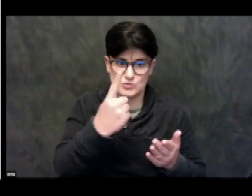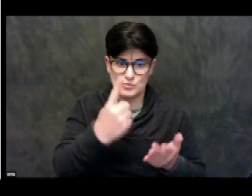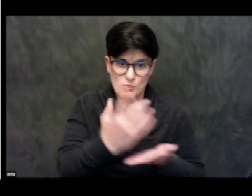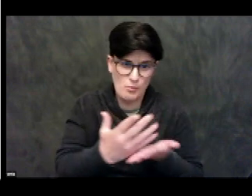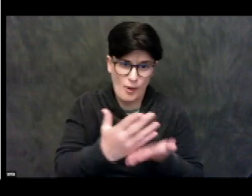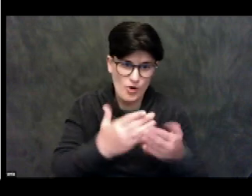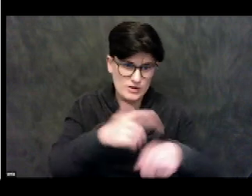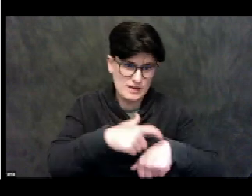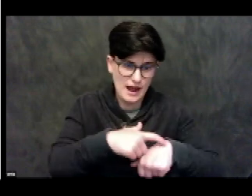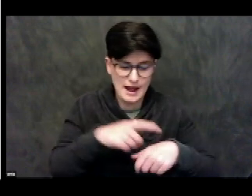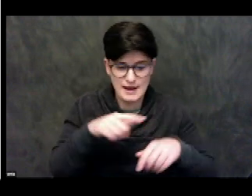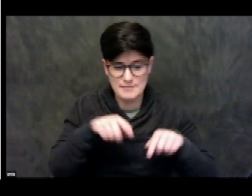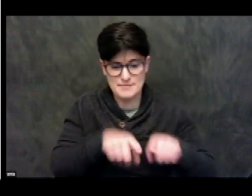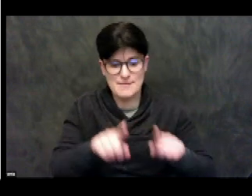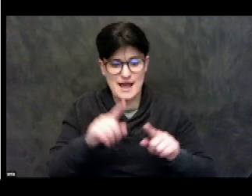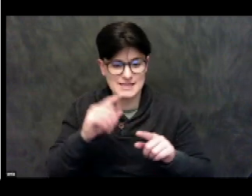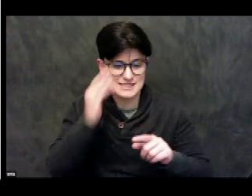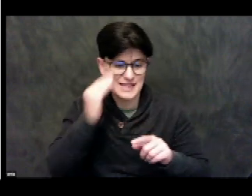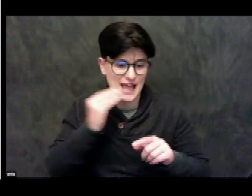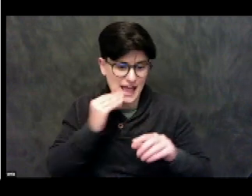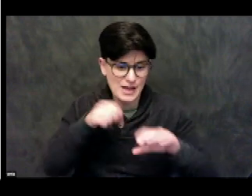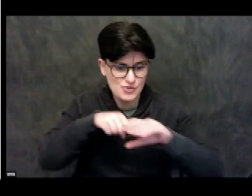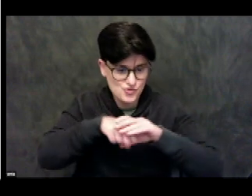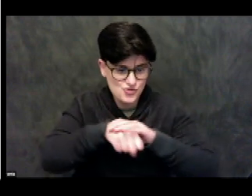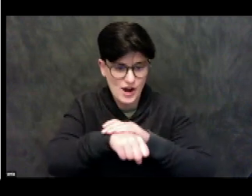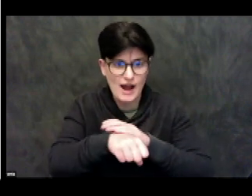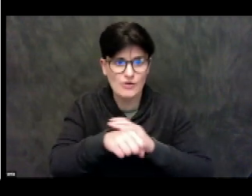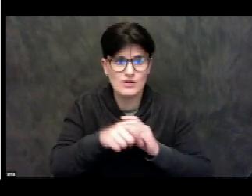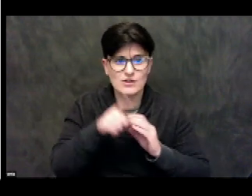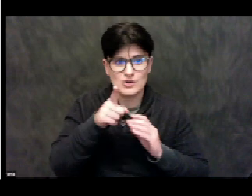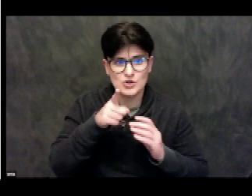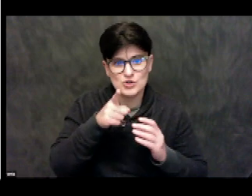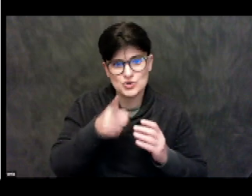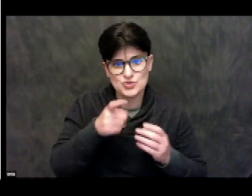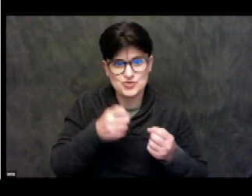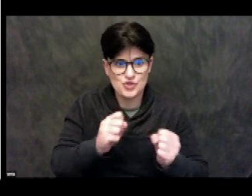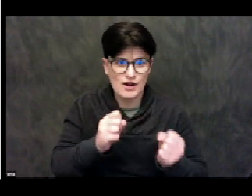facilitate that movement and engagement of the fetal vertex or the fetal head.